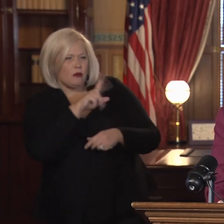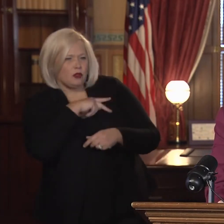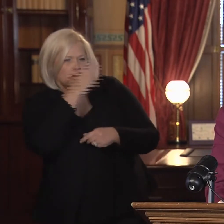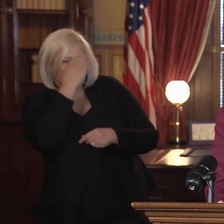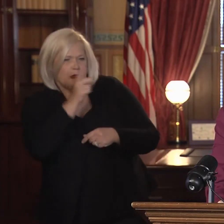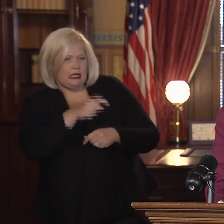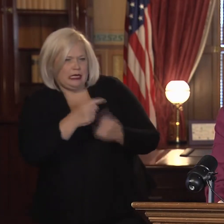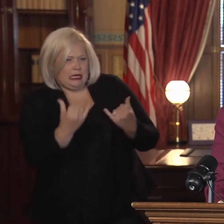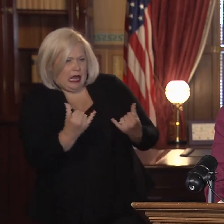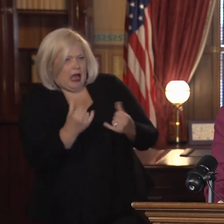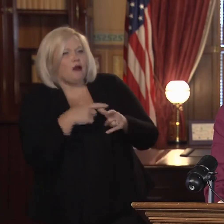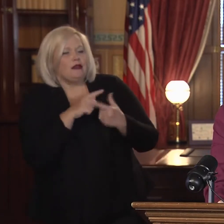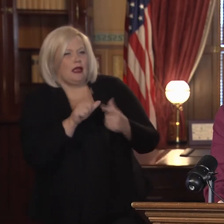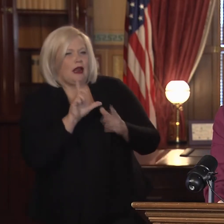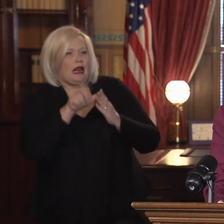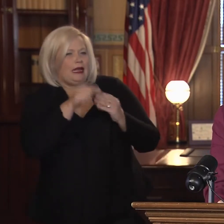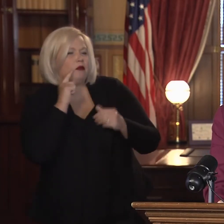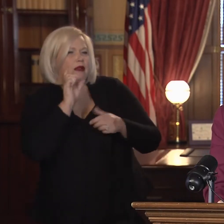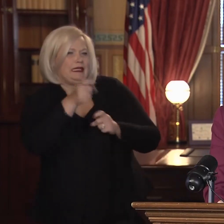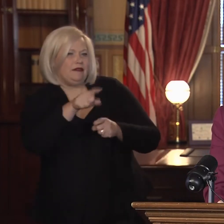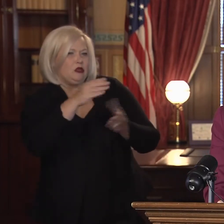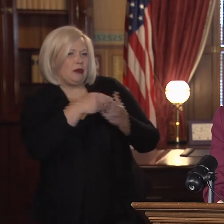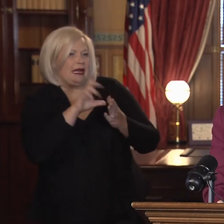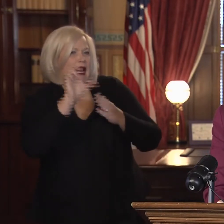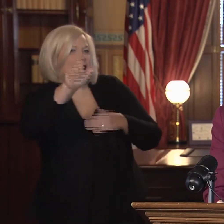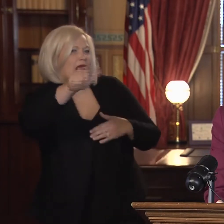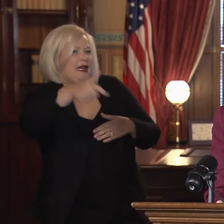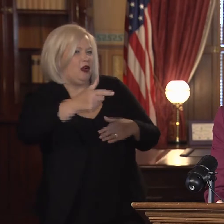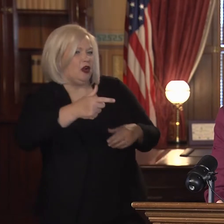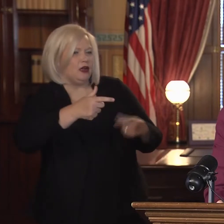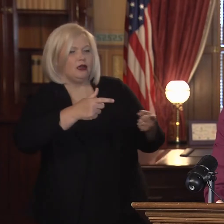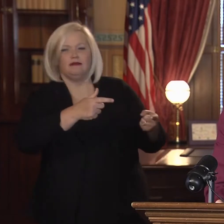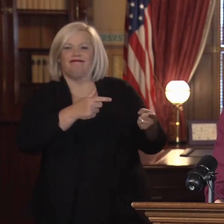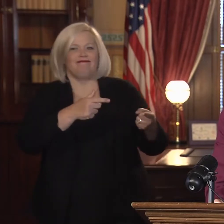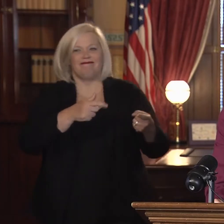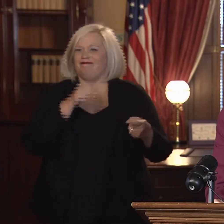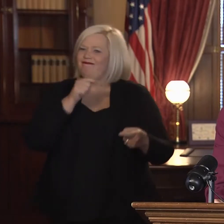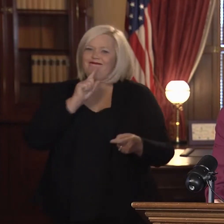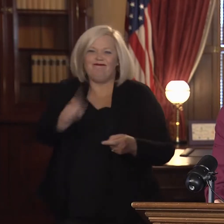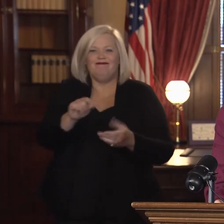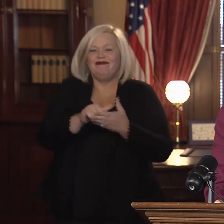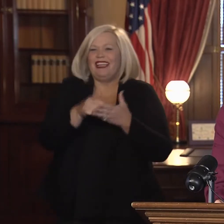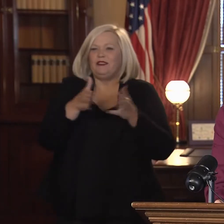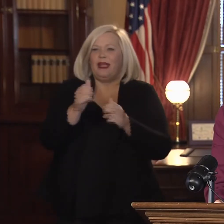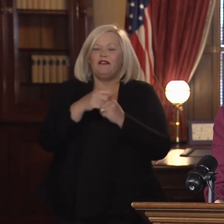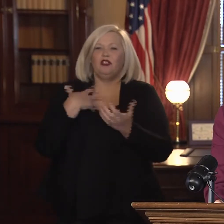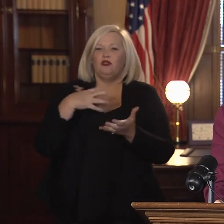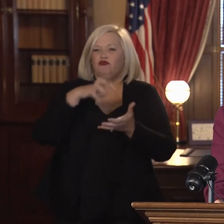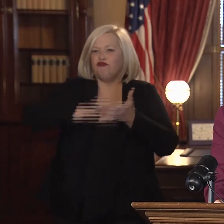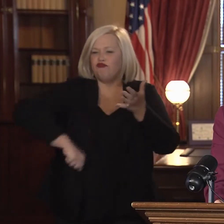WHAT THEY'LL DO, THEY'LL ASK YOU FOR MONEY OR THEY'LL ASK FOR YOUR PERSONAL INFORMATION UP